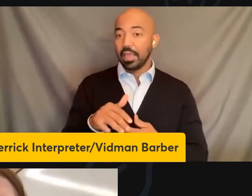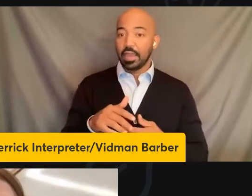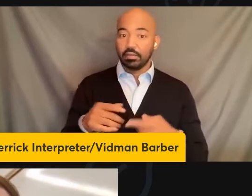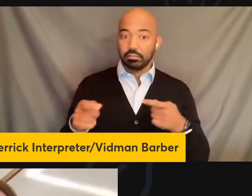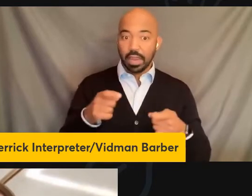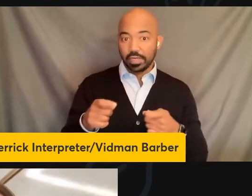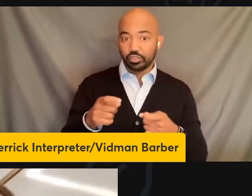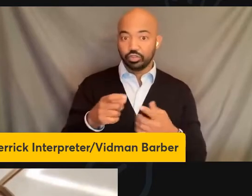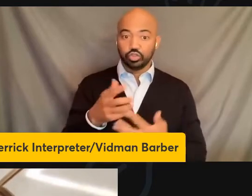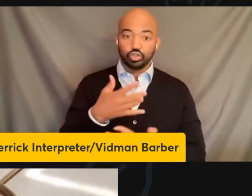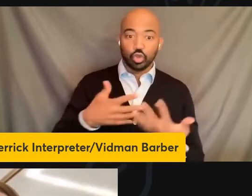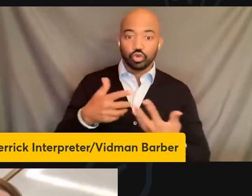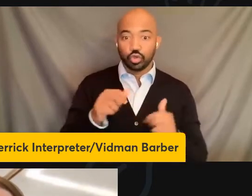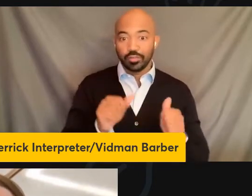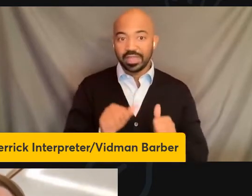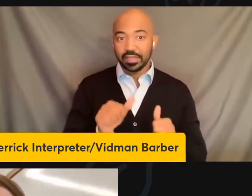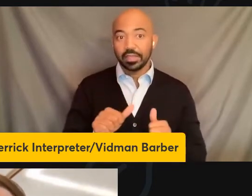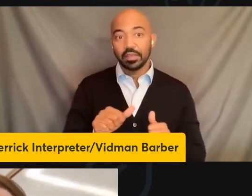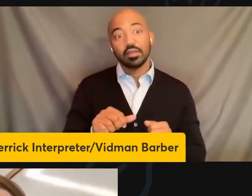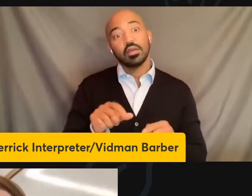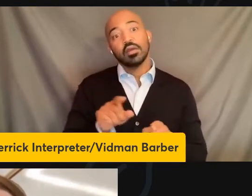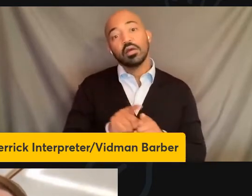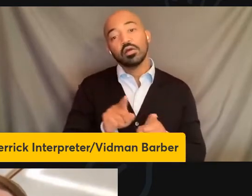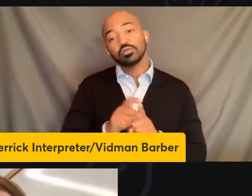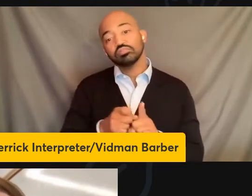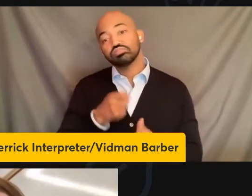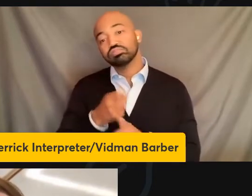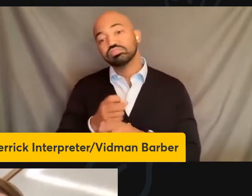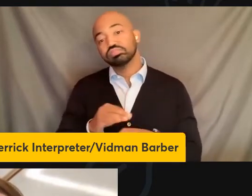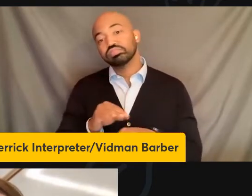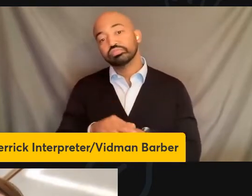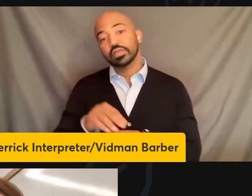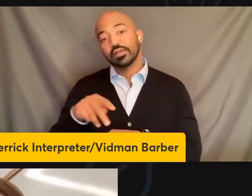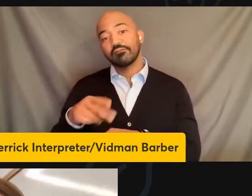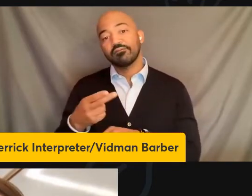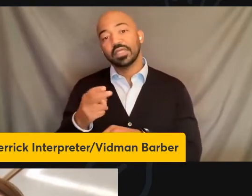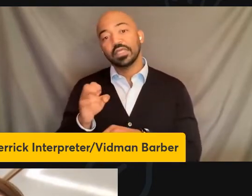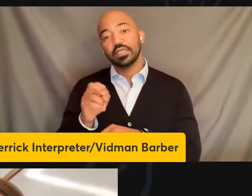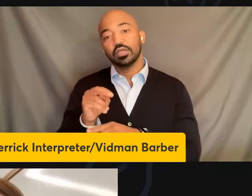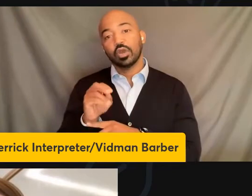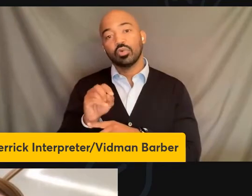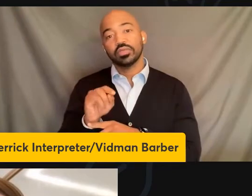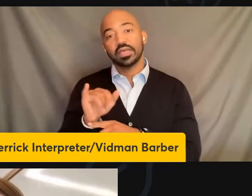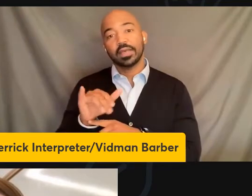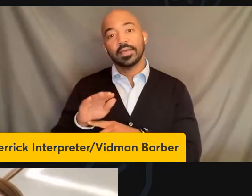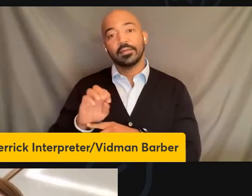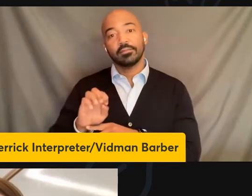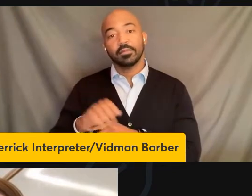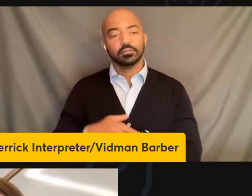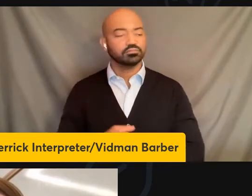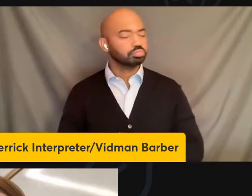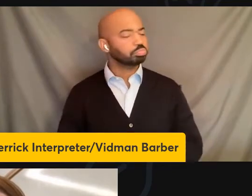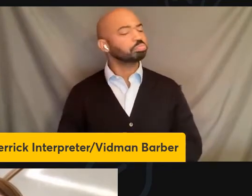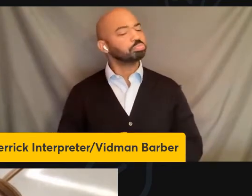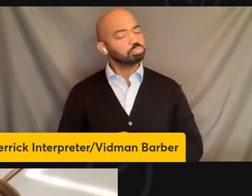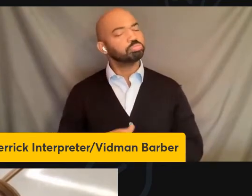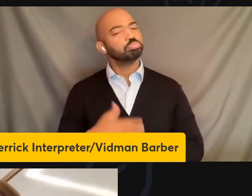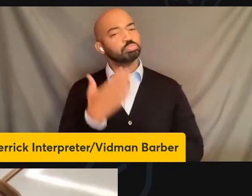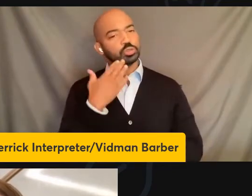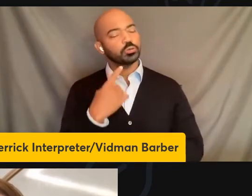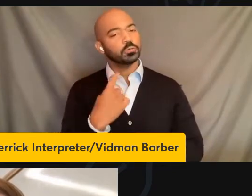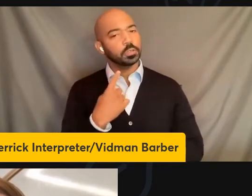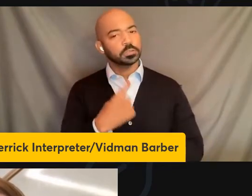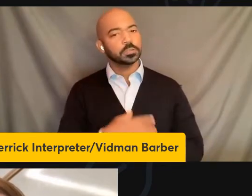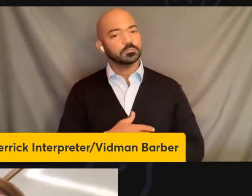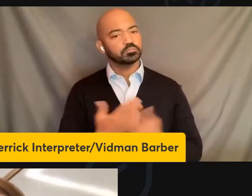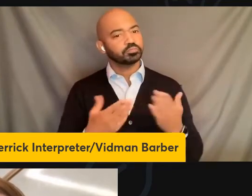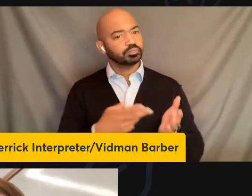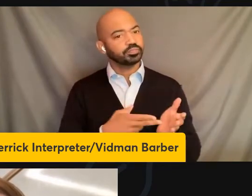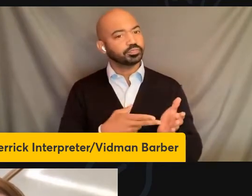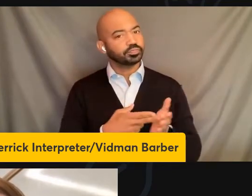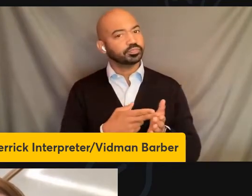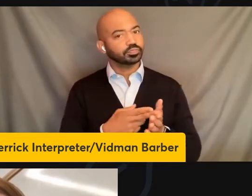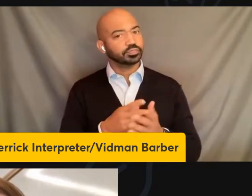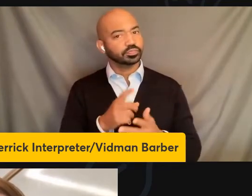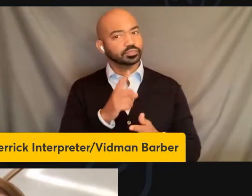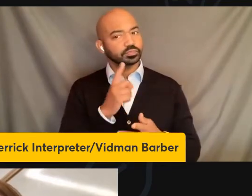That's a fascinating question. You know, and I think that there's quite some truth to that. That is, because what I don't